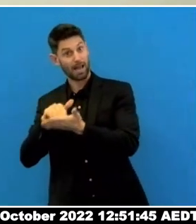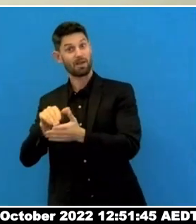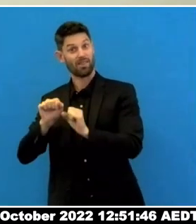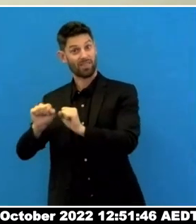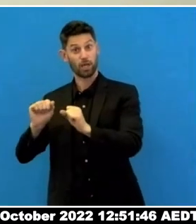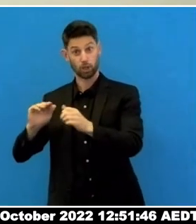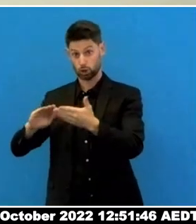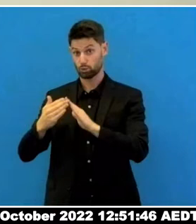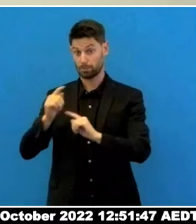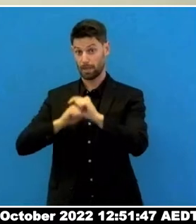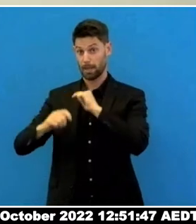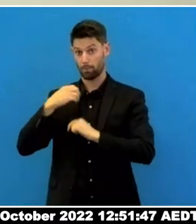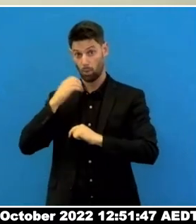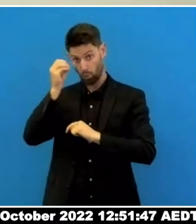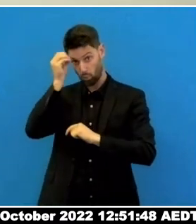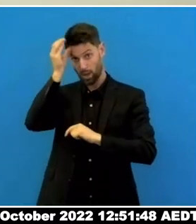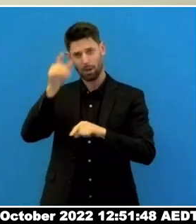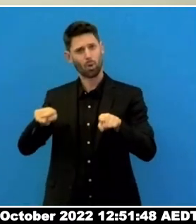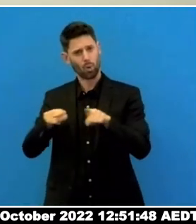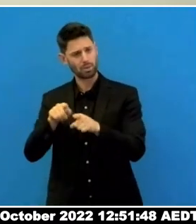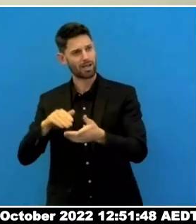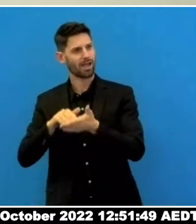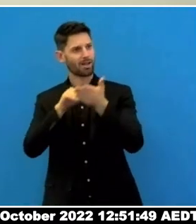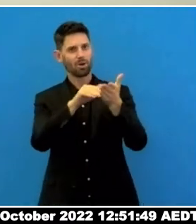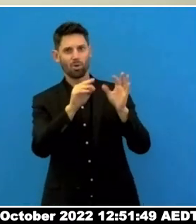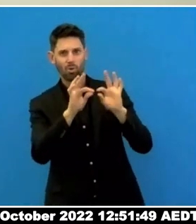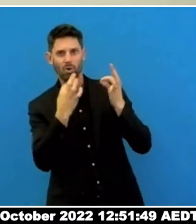of the services and supports, available and similarly to then build the capacity